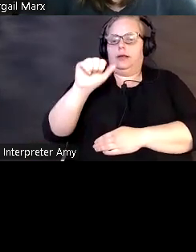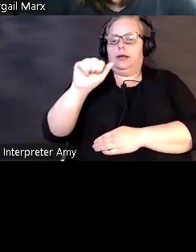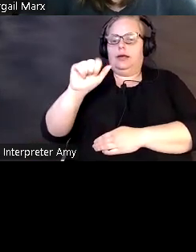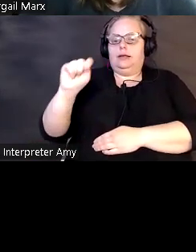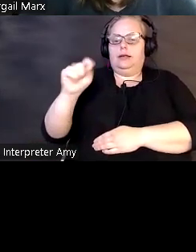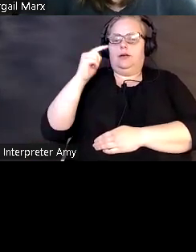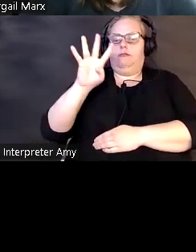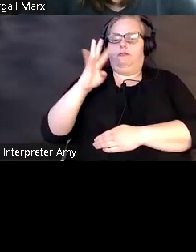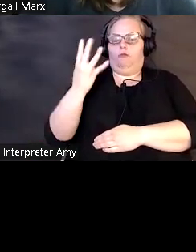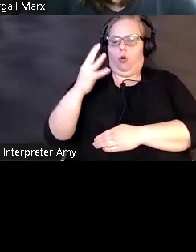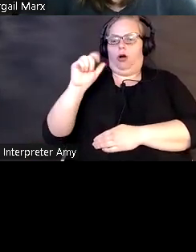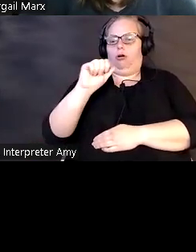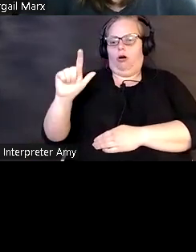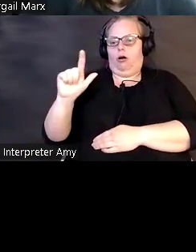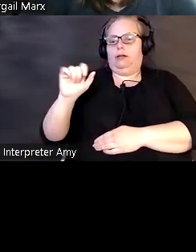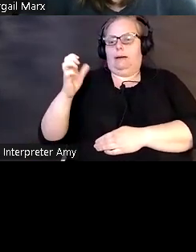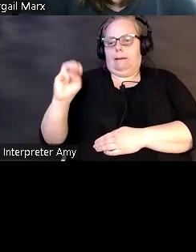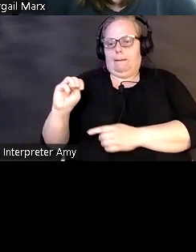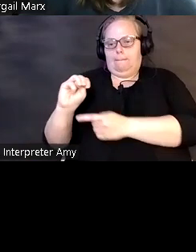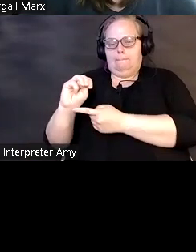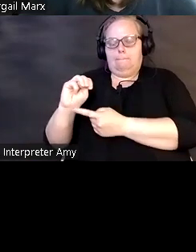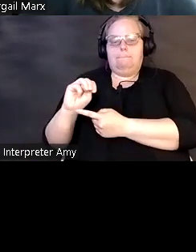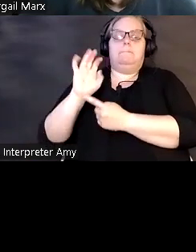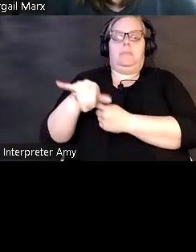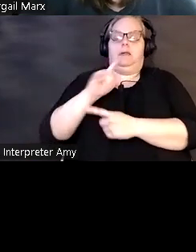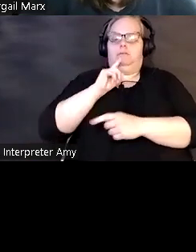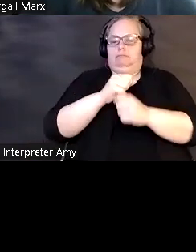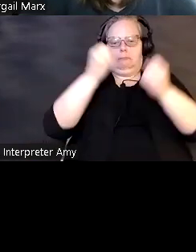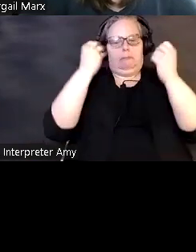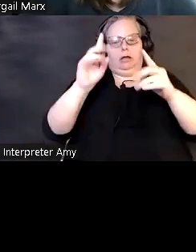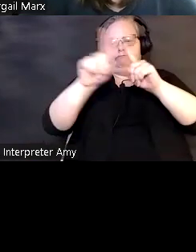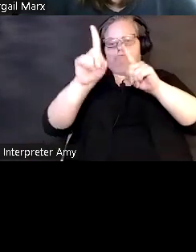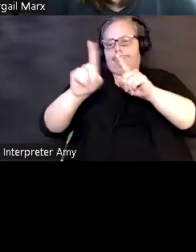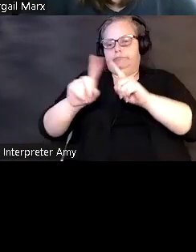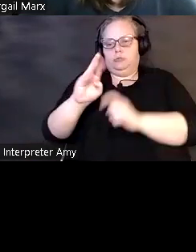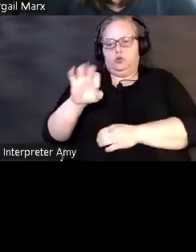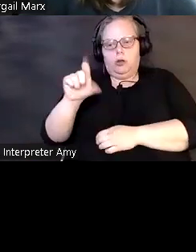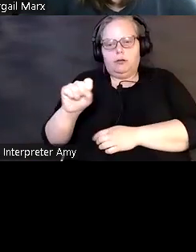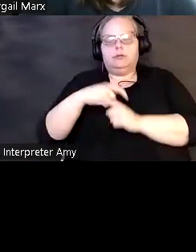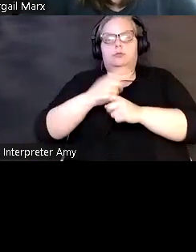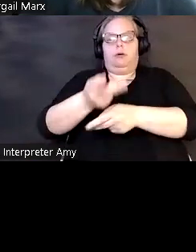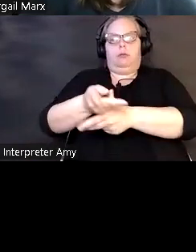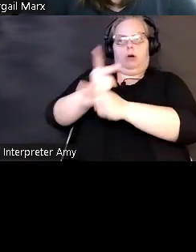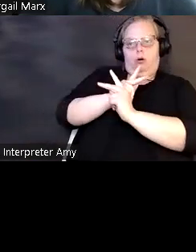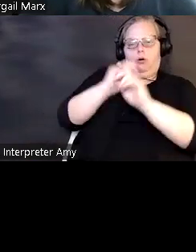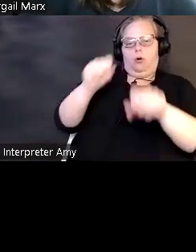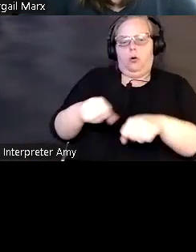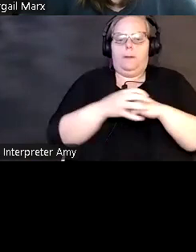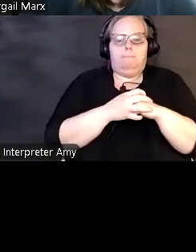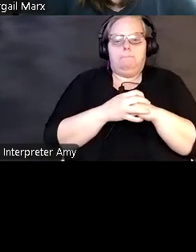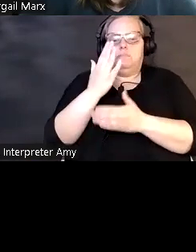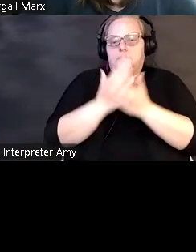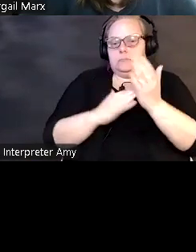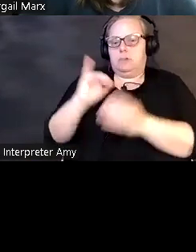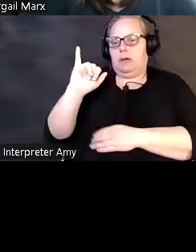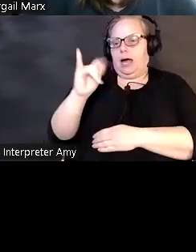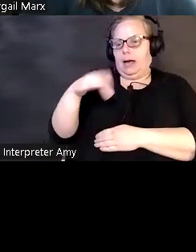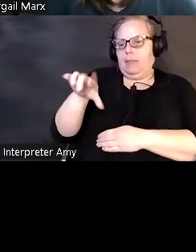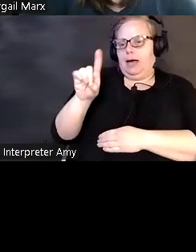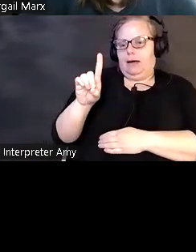that has a variety of access tools that you can loan out, and even some iPads that anybody